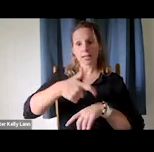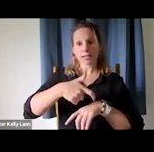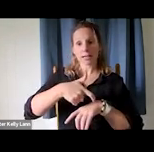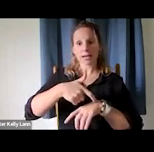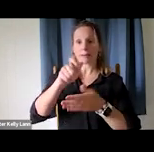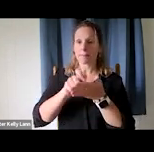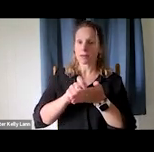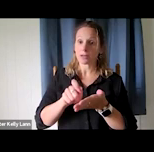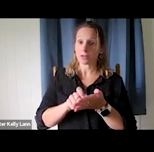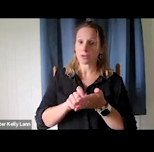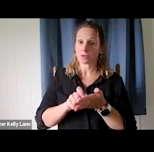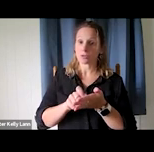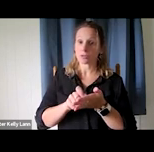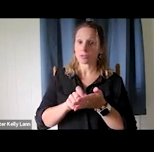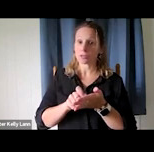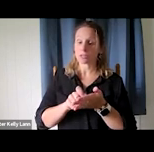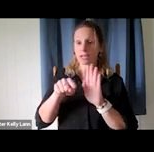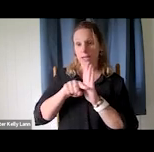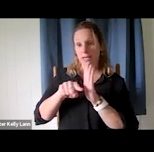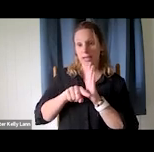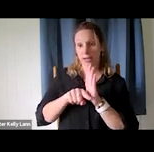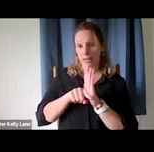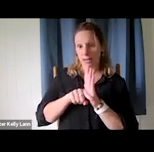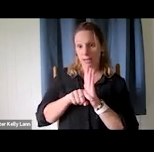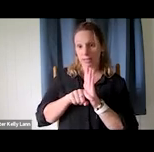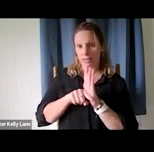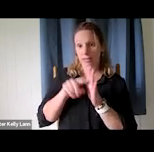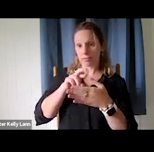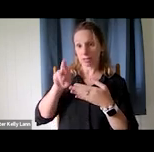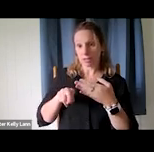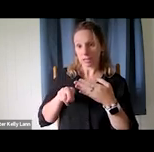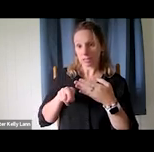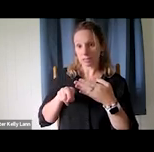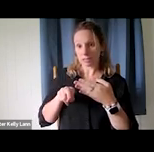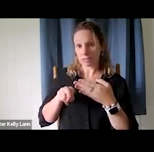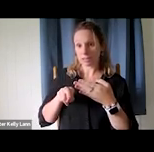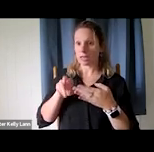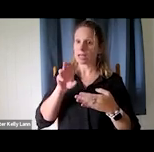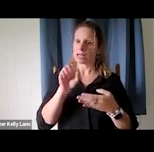from the time he had those negative urine screens, his case manager noted